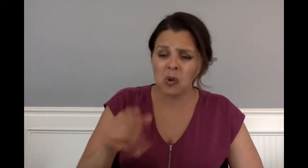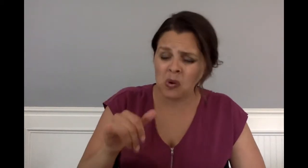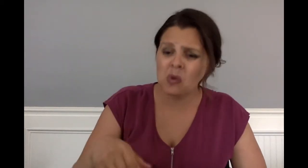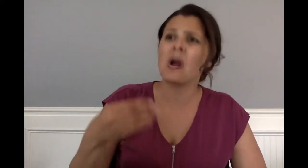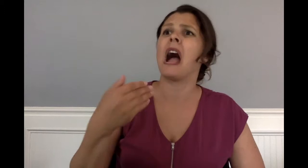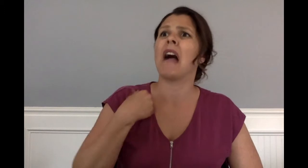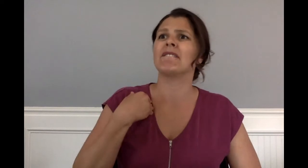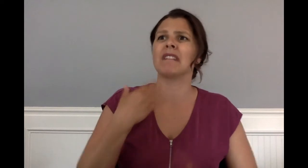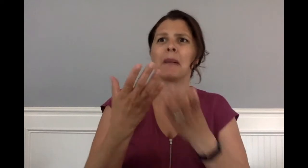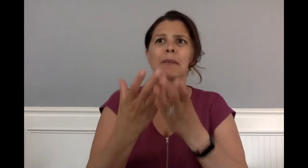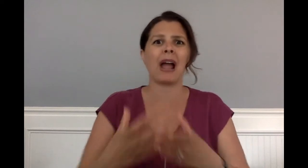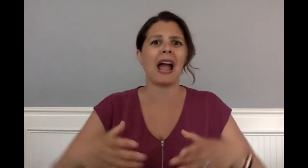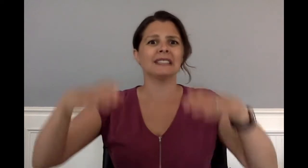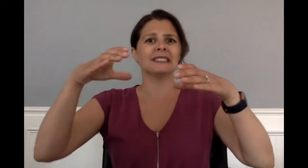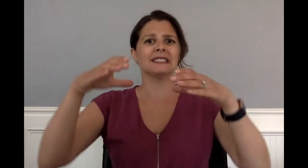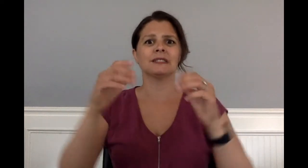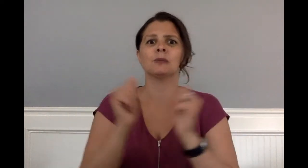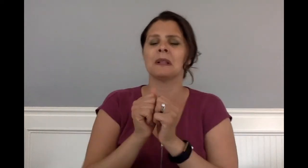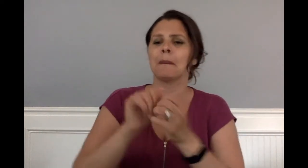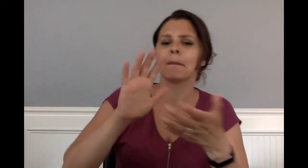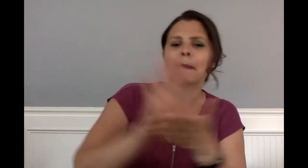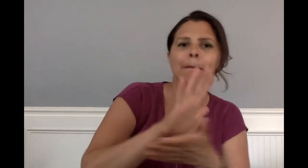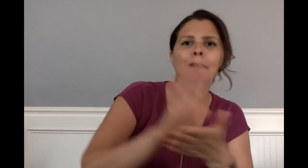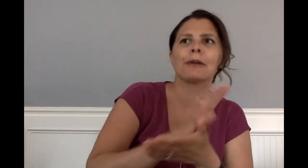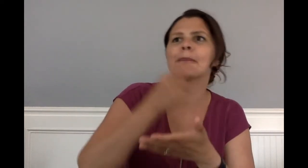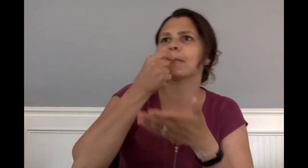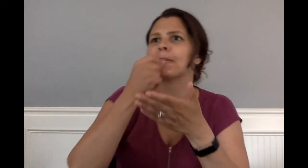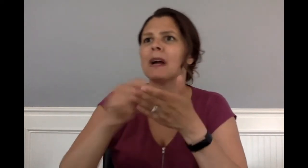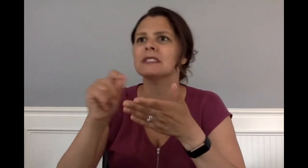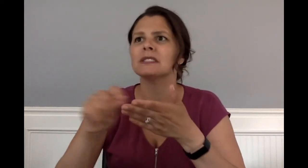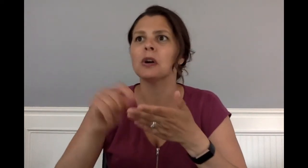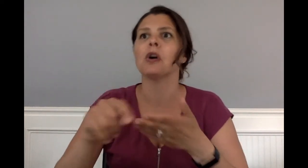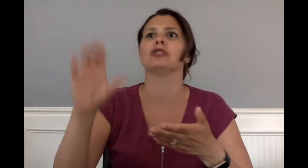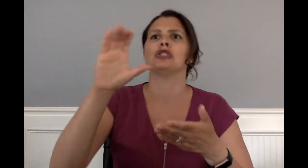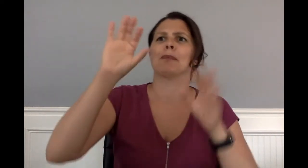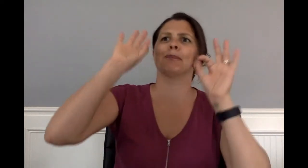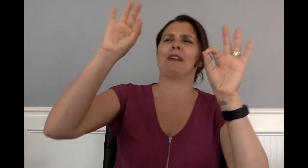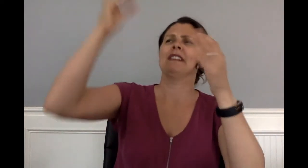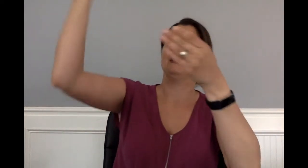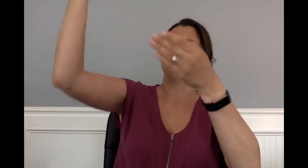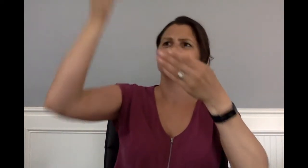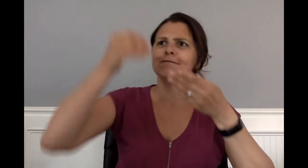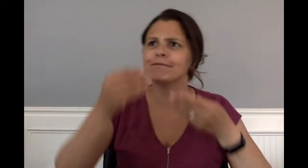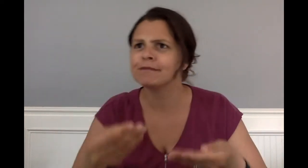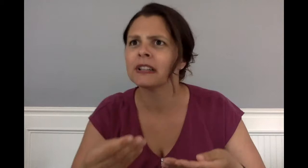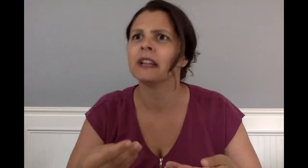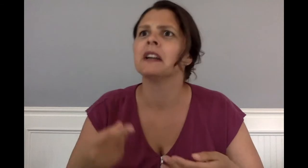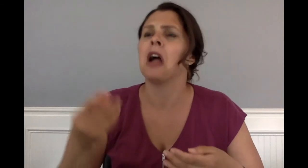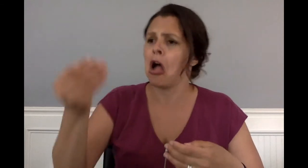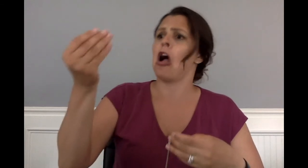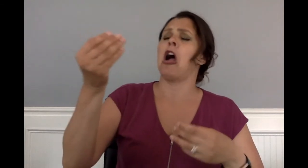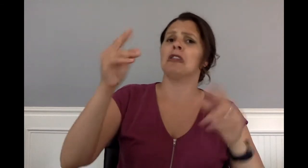There was a basket with pencils and scrap paper on top of the card catalog.